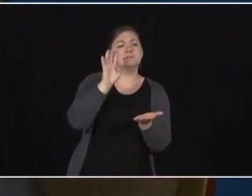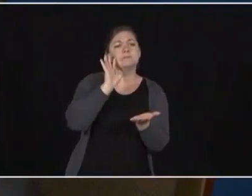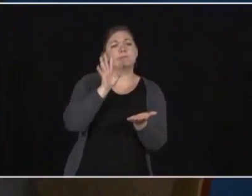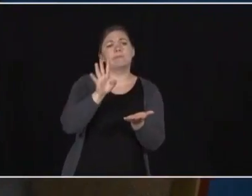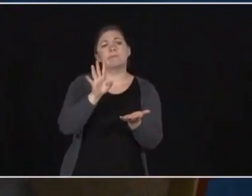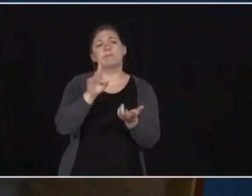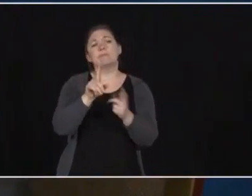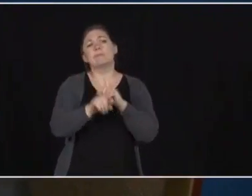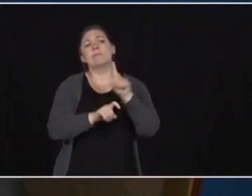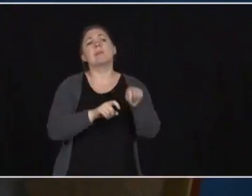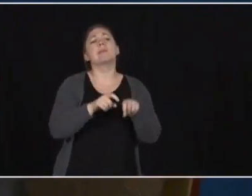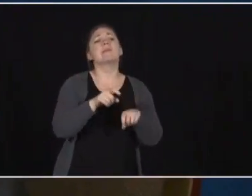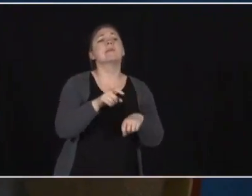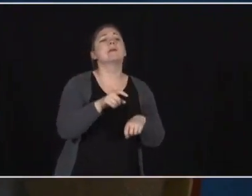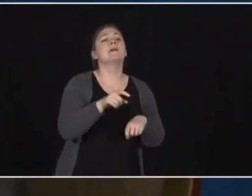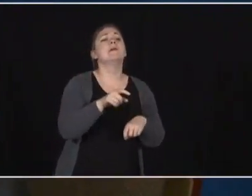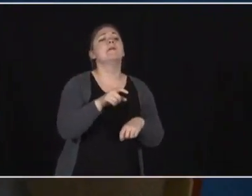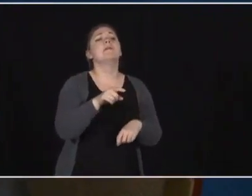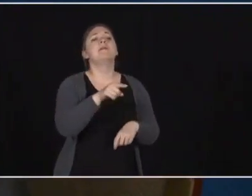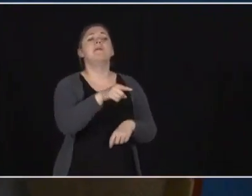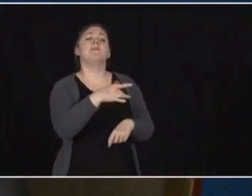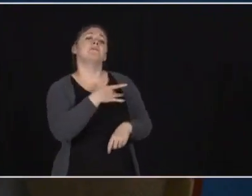If you have